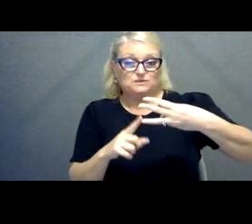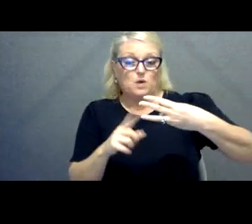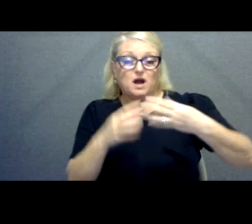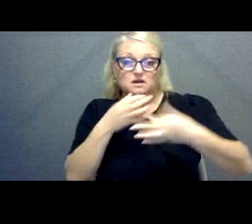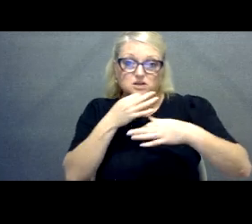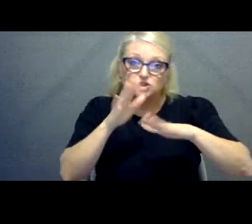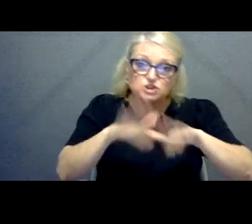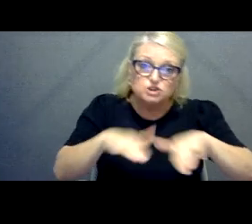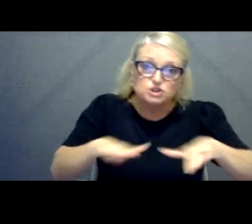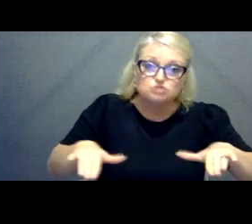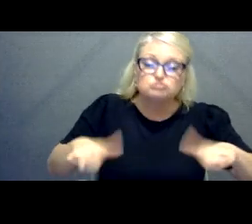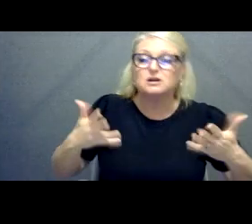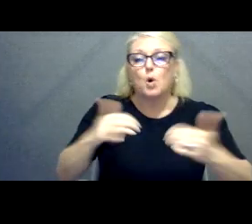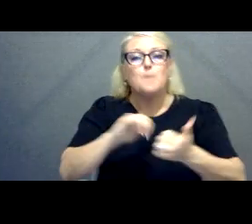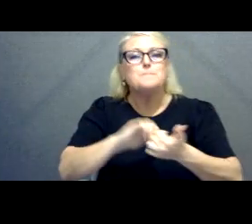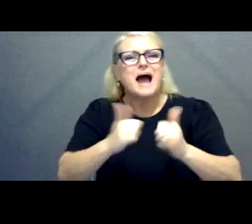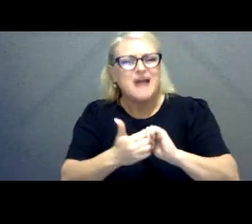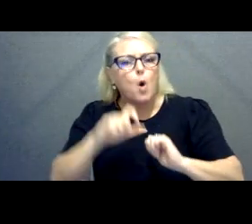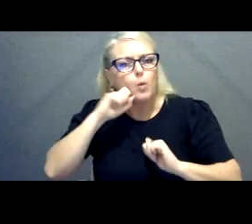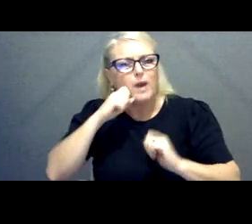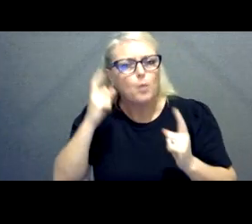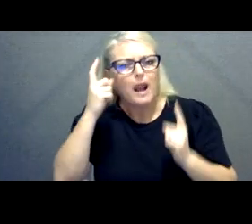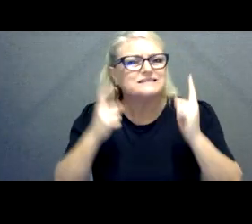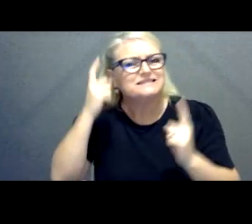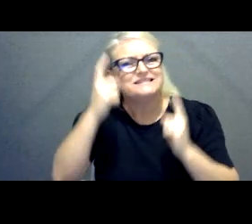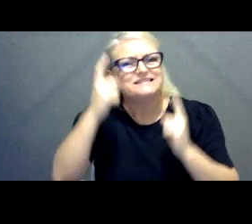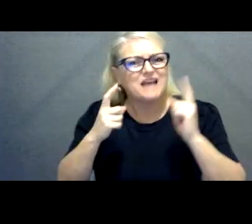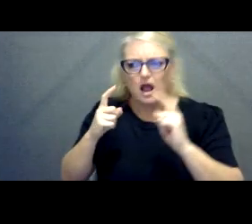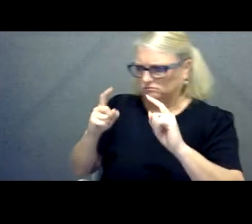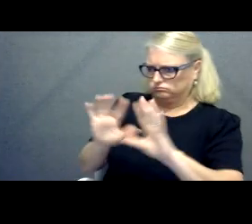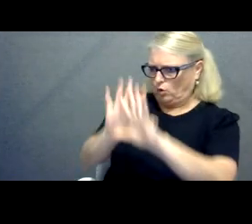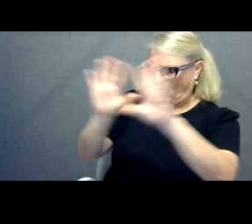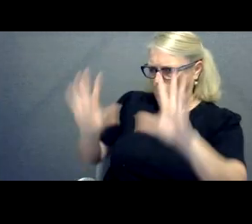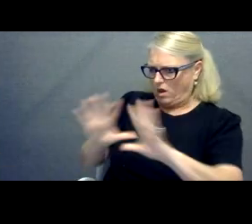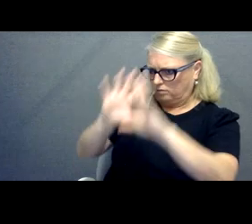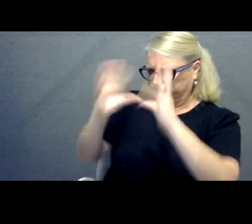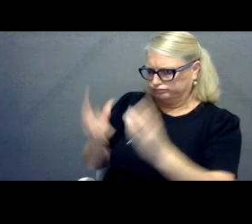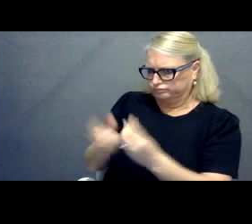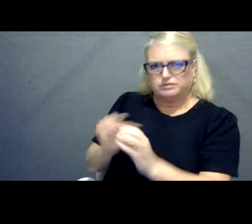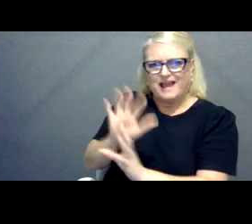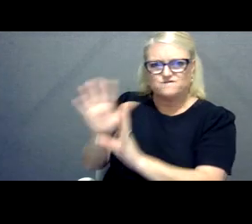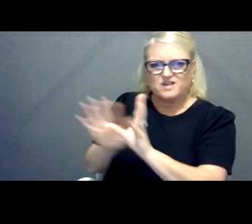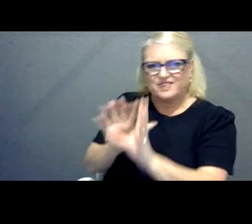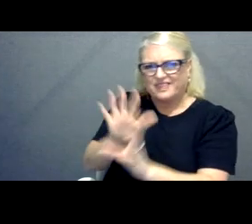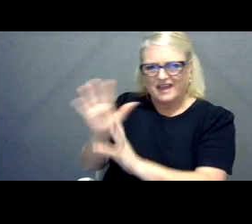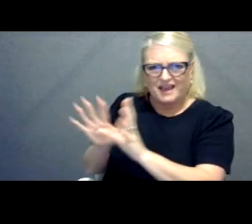and people might not know that um but but we do need people's partners information don't we Leanne